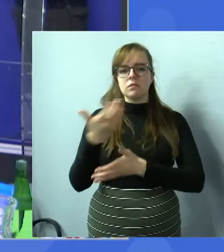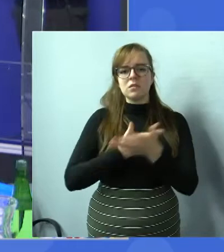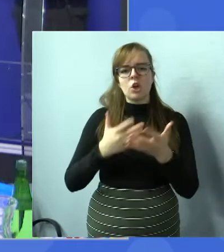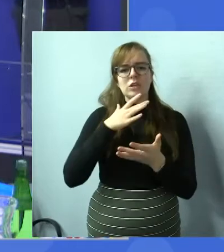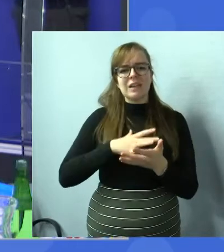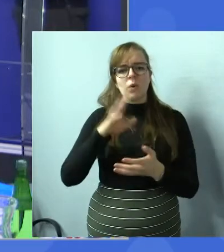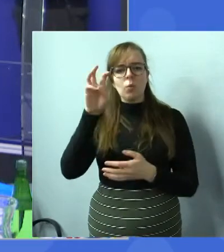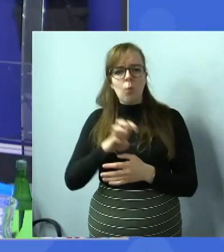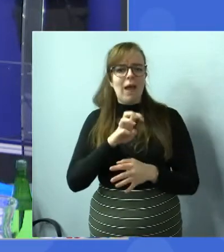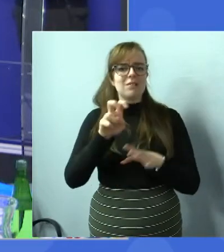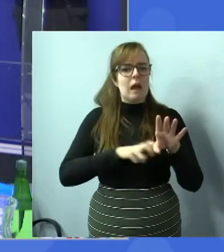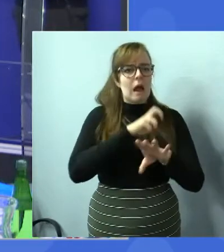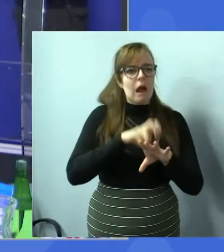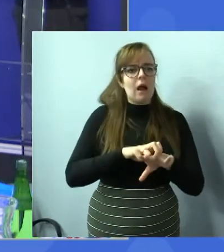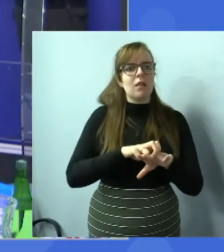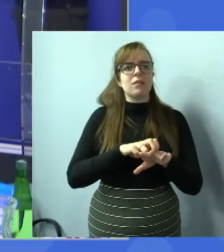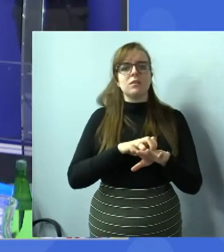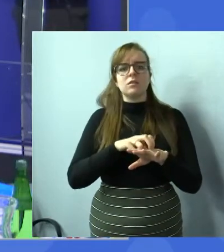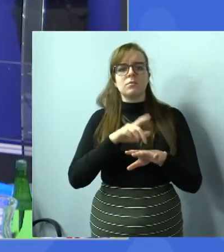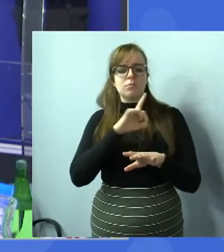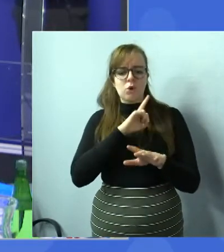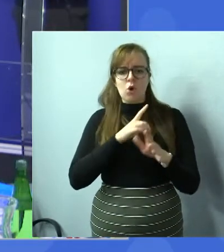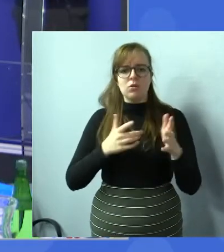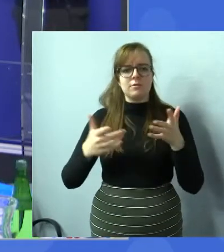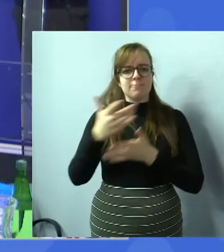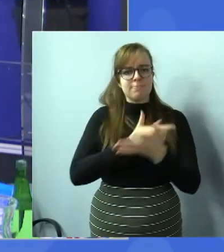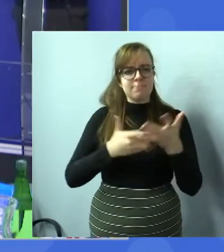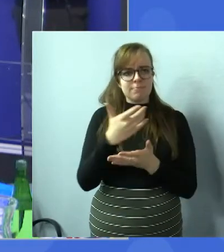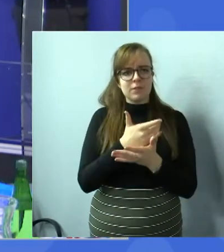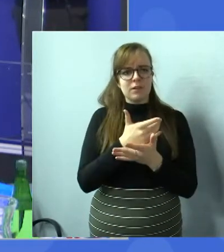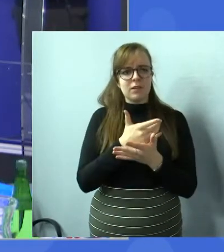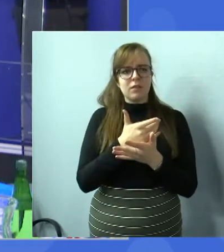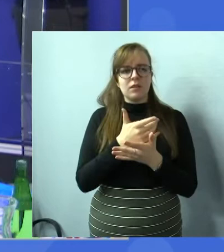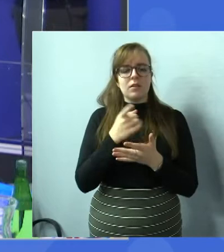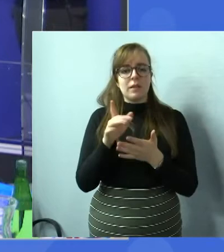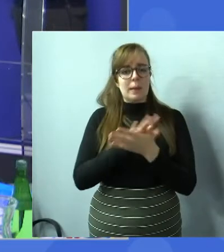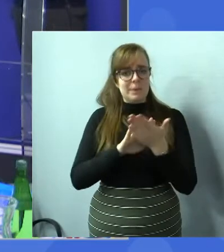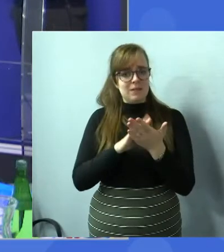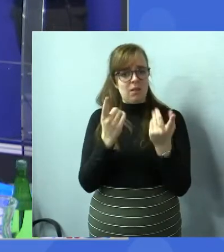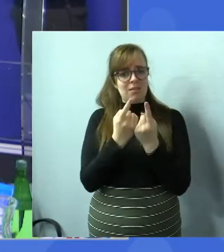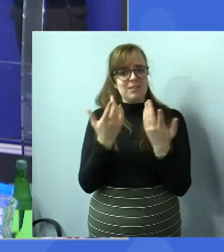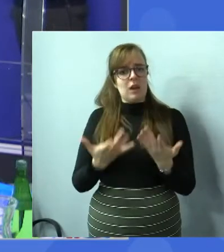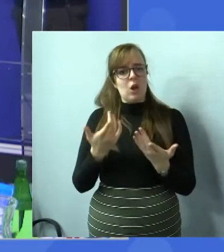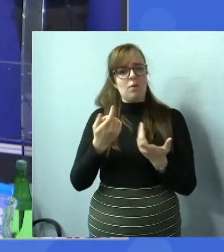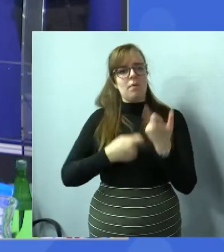very unusual unification is also an agenda doesn't that complicate things